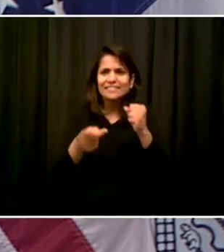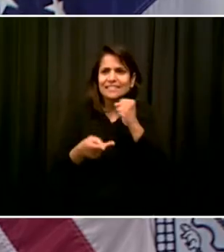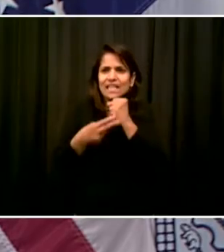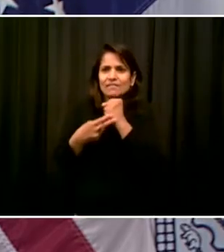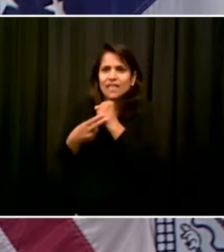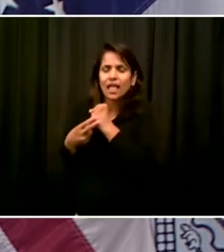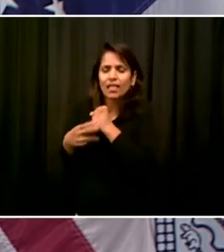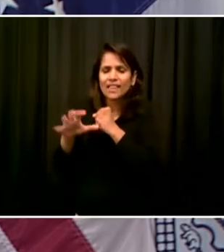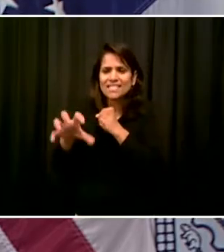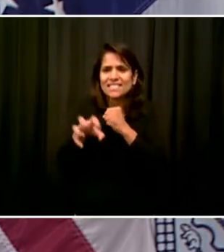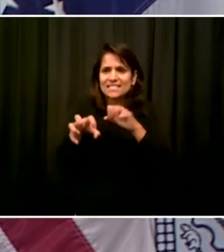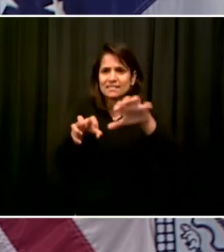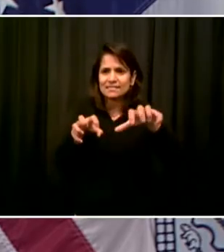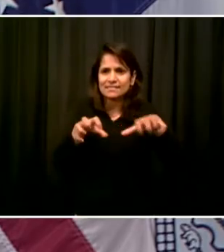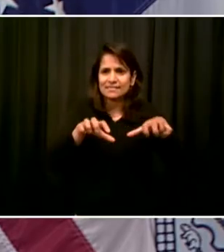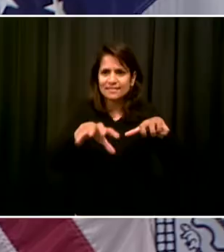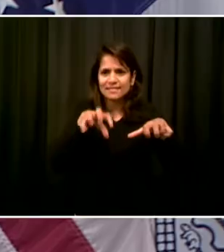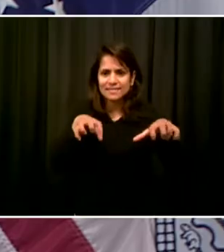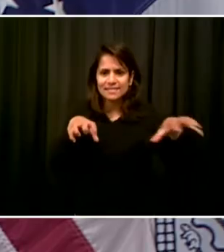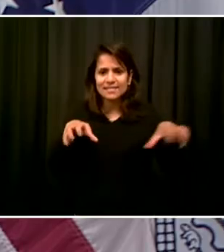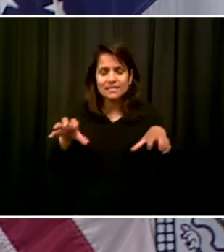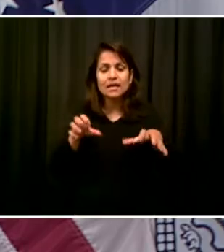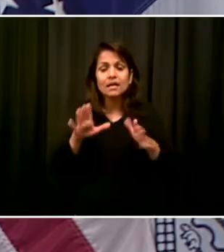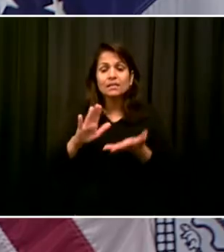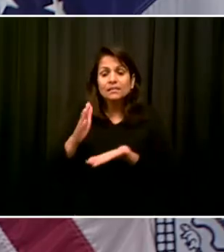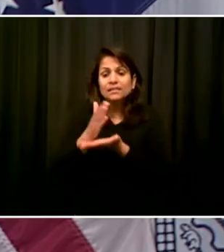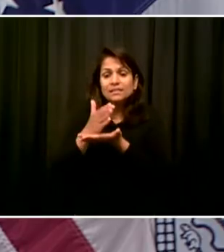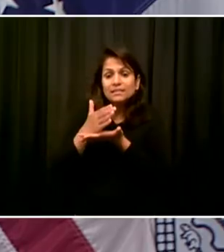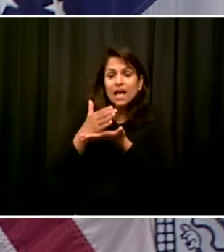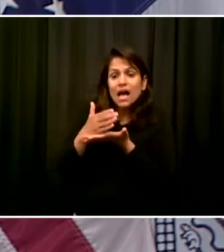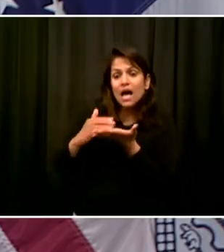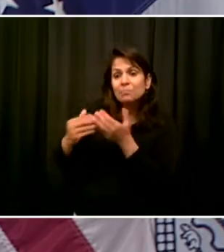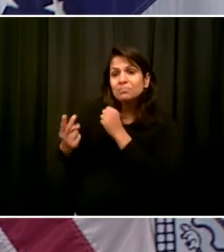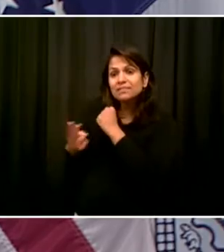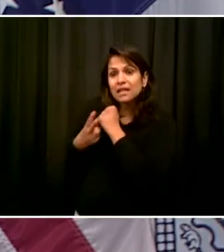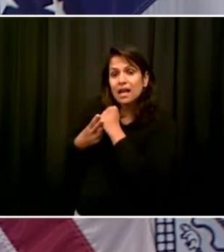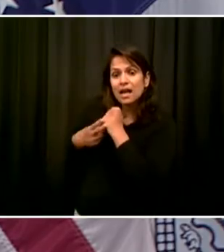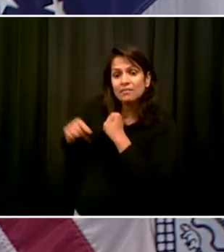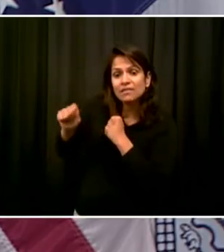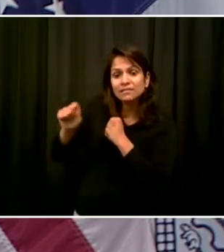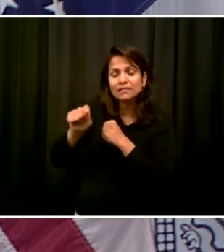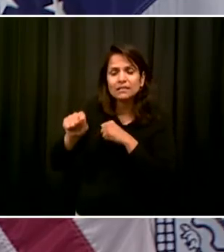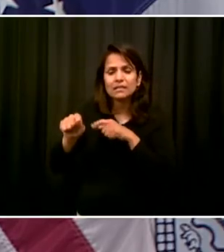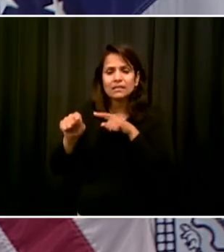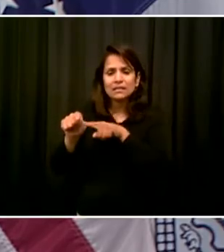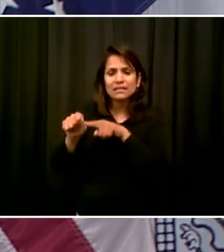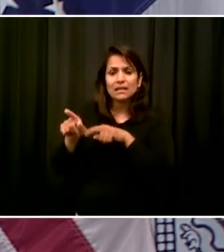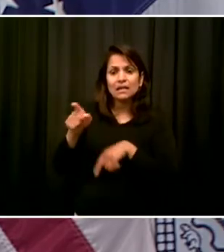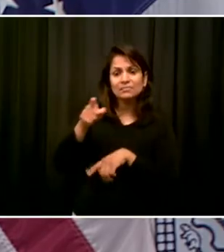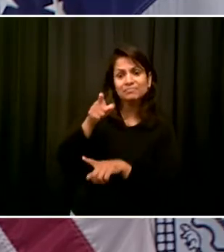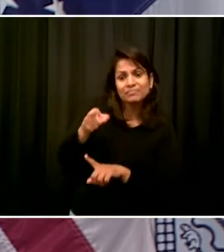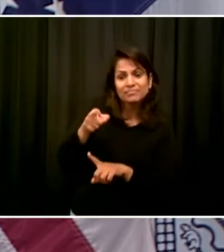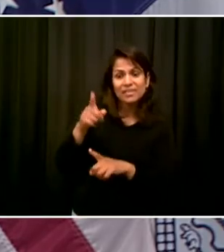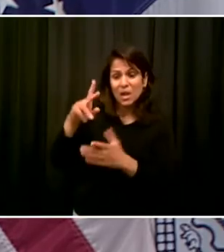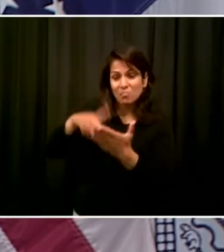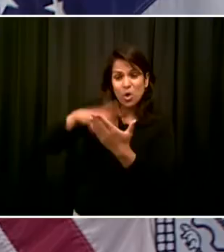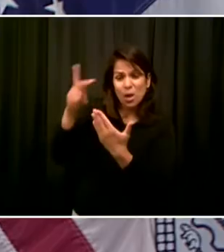THEM TO DO DEEP AND FIND SAVIGSN . SOMSAE VIGSN CLEARLY CAME FROM THINGS THAT